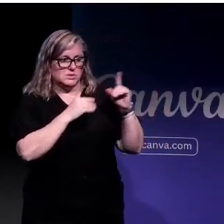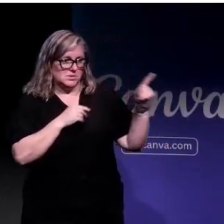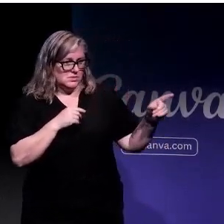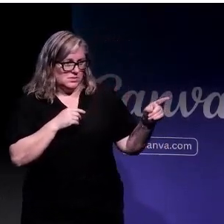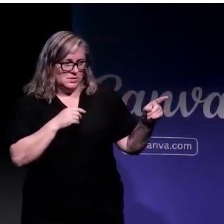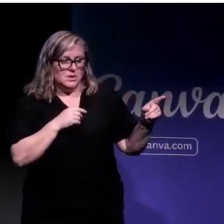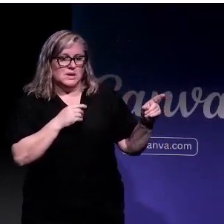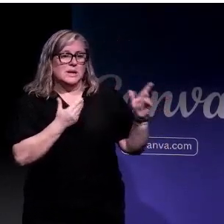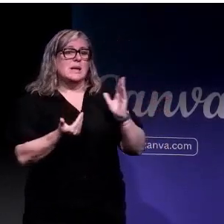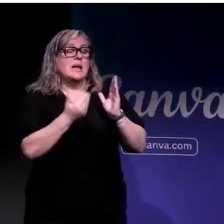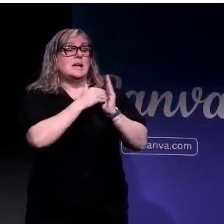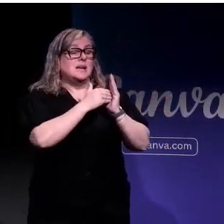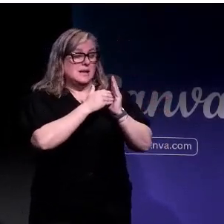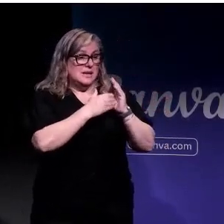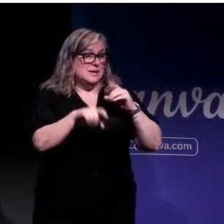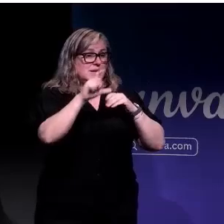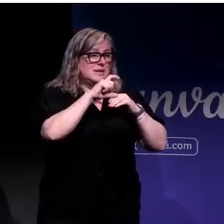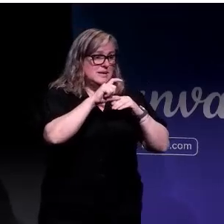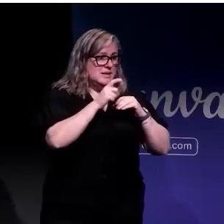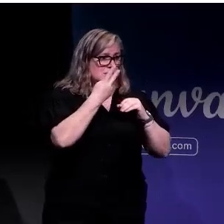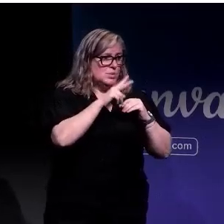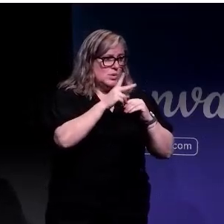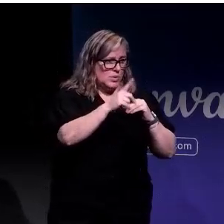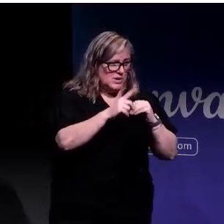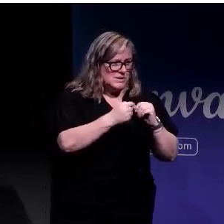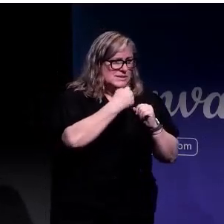21% reported facing eviction.